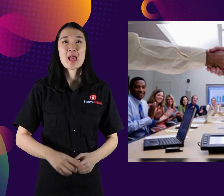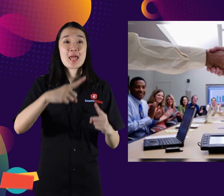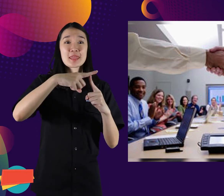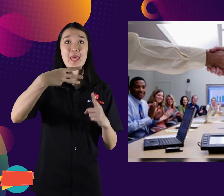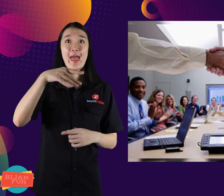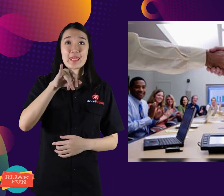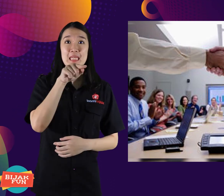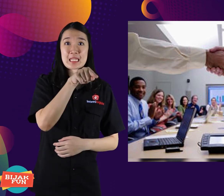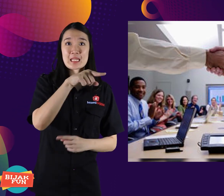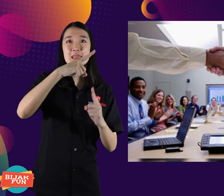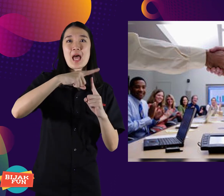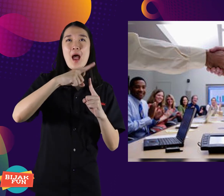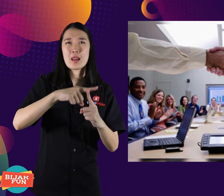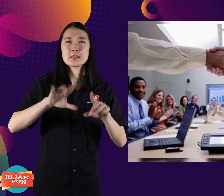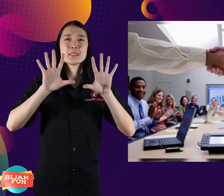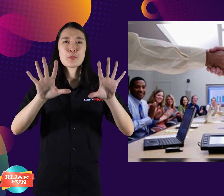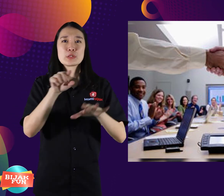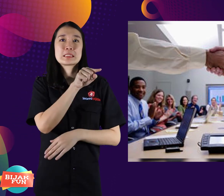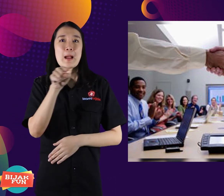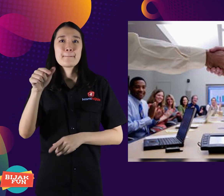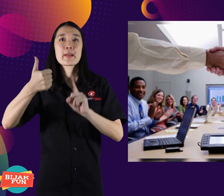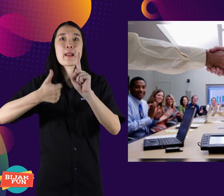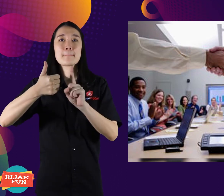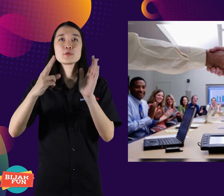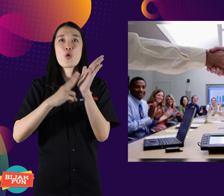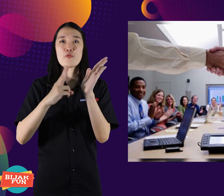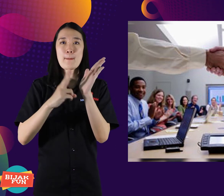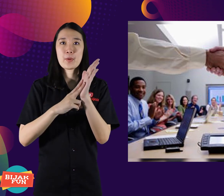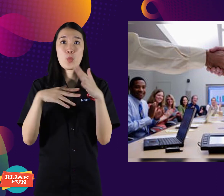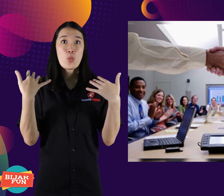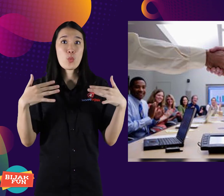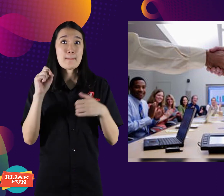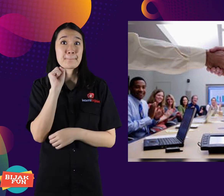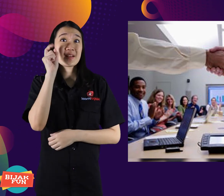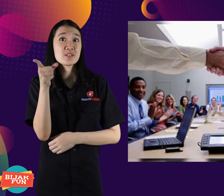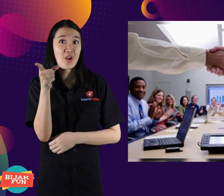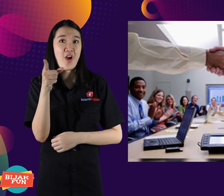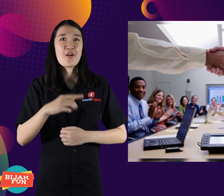TEI starts on November 10-16. Wow, tomorrow you know!